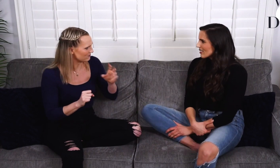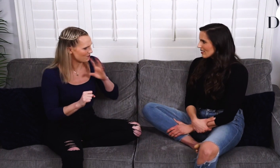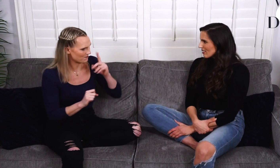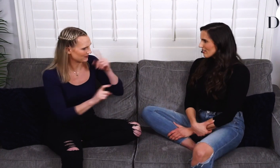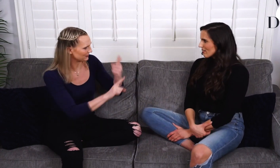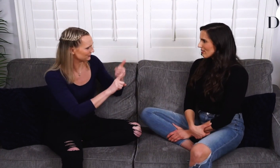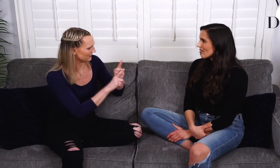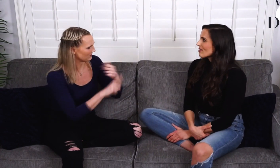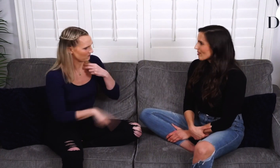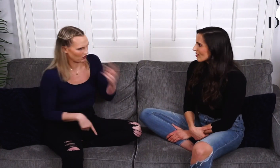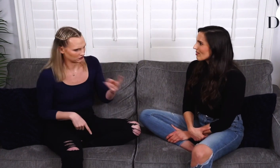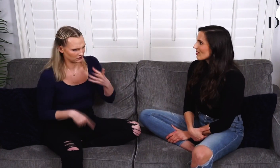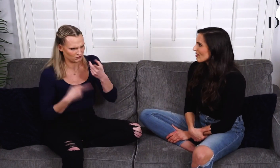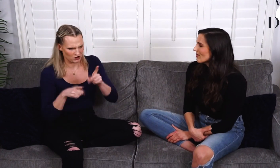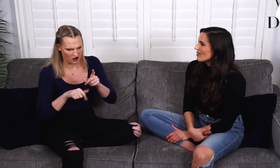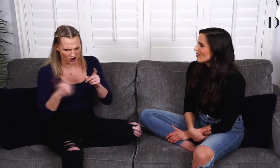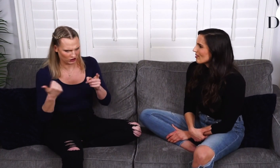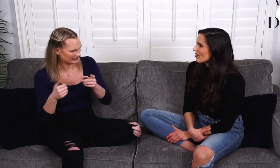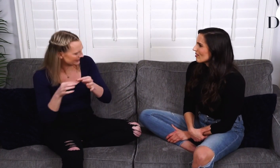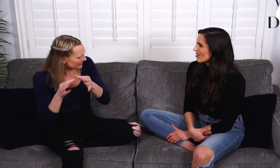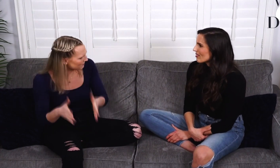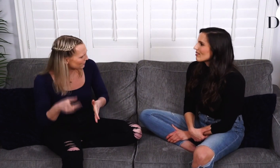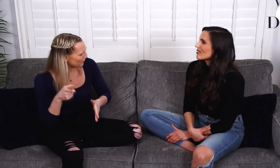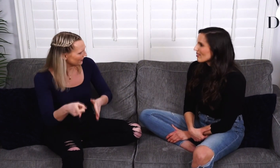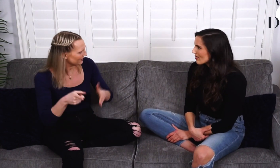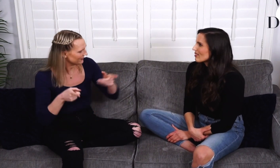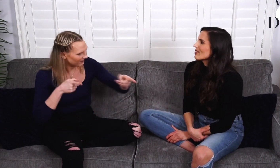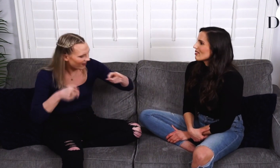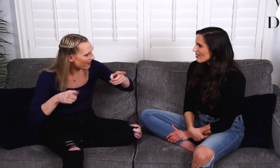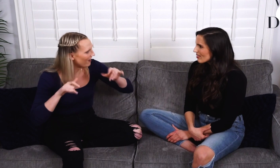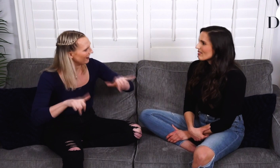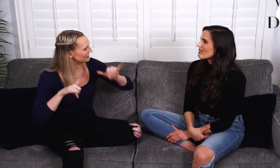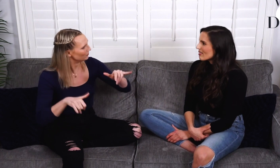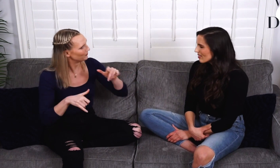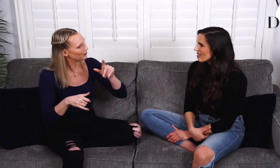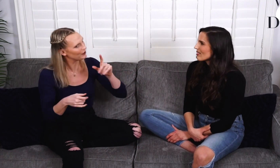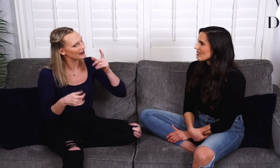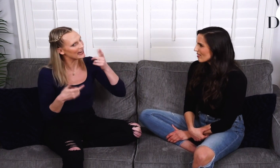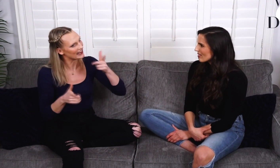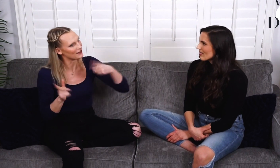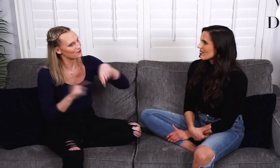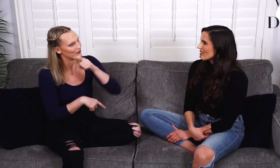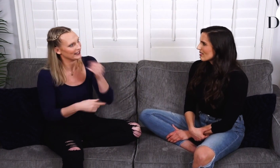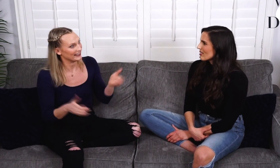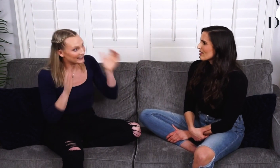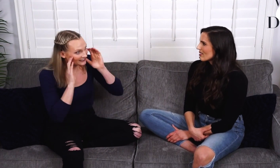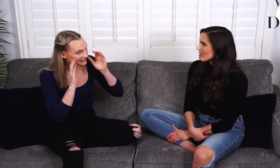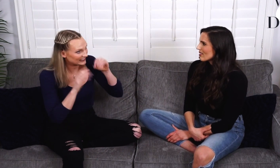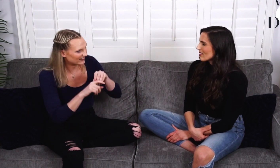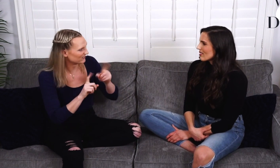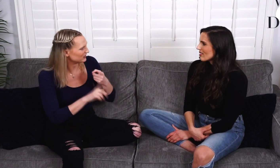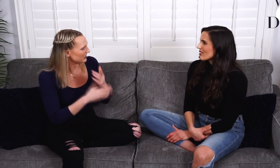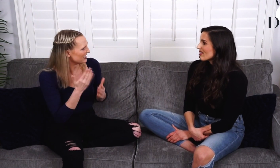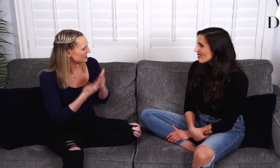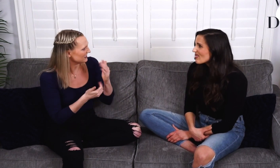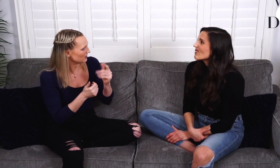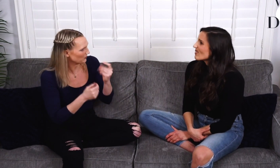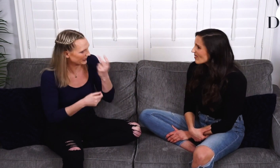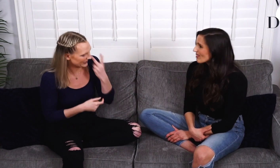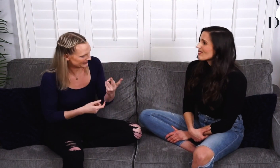able to speak for yourself and voice, while others rely on interpreters and identifying those and so letting the listeners, listen firsthand